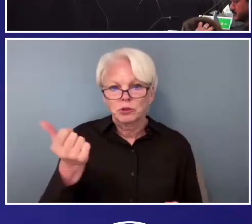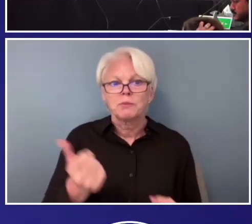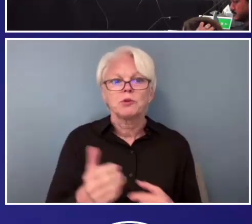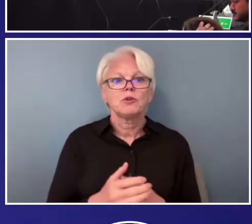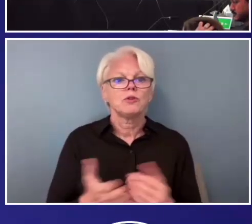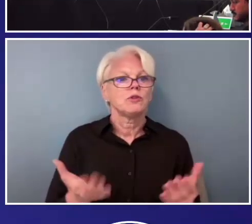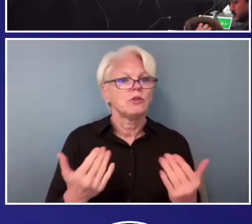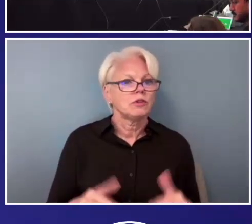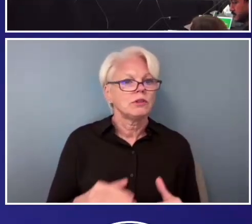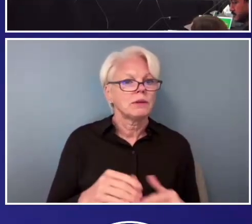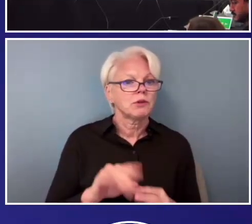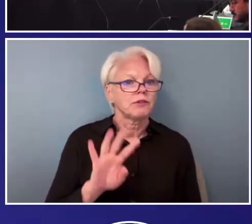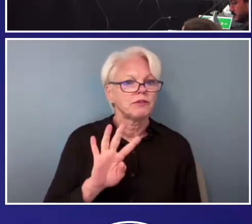Number (4), the same.